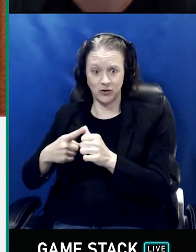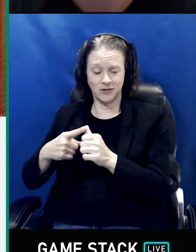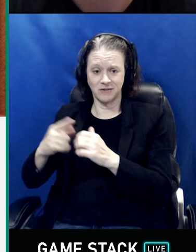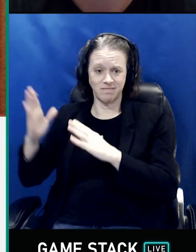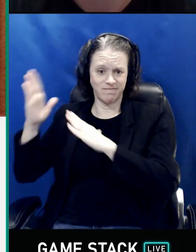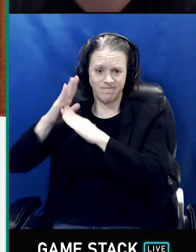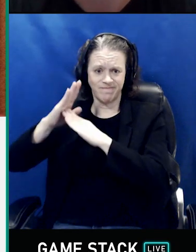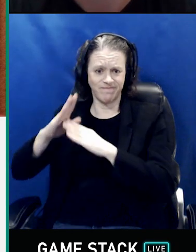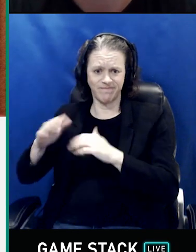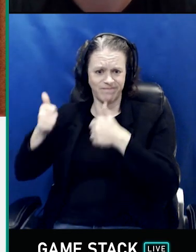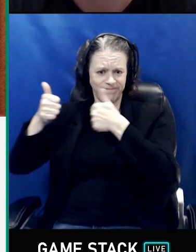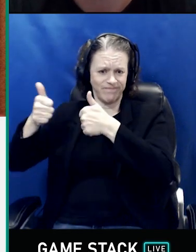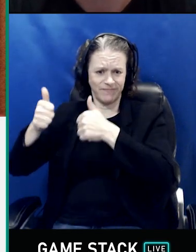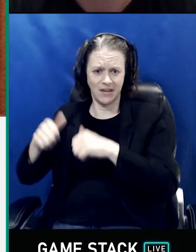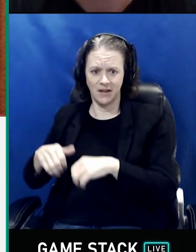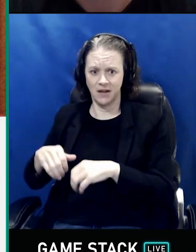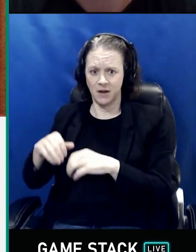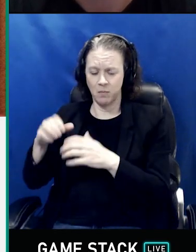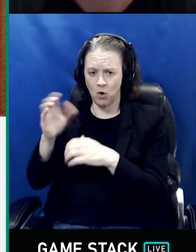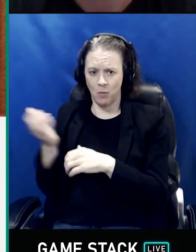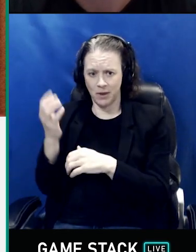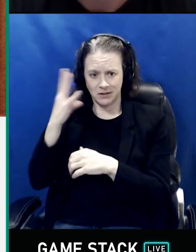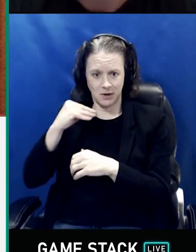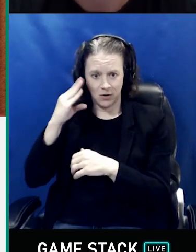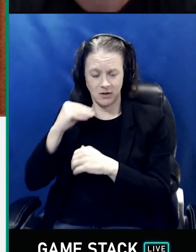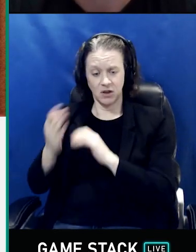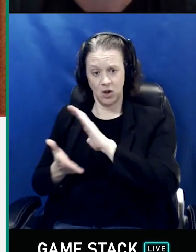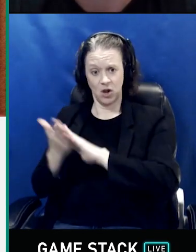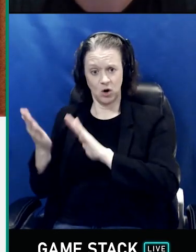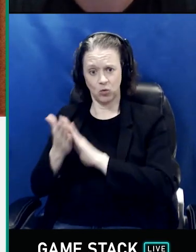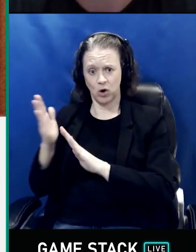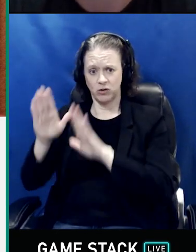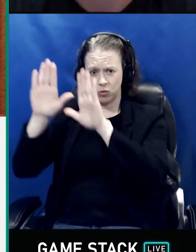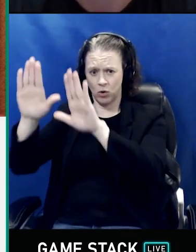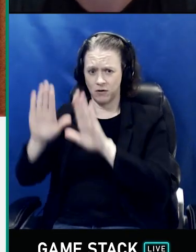natively on a mobile device as it does on a 60" TV from a console.